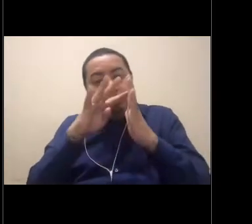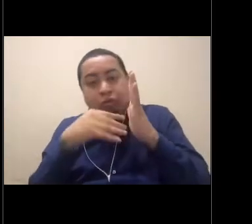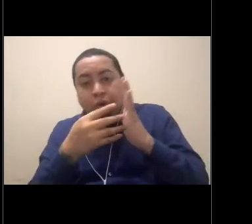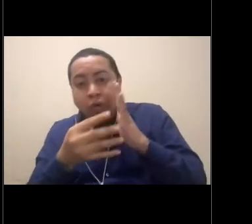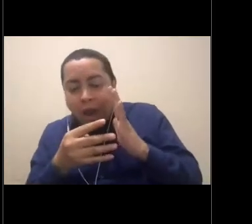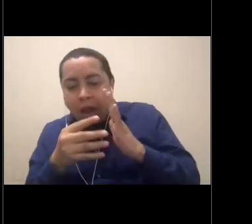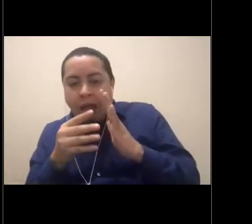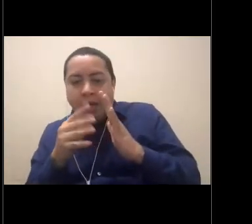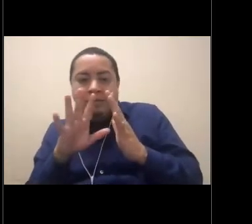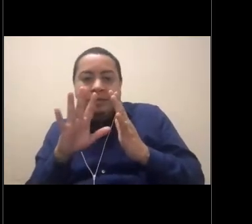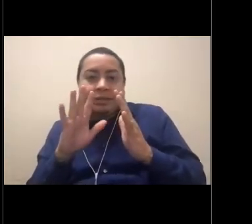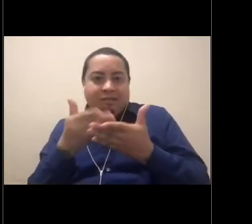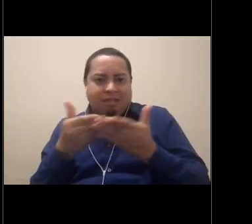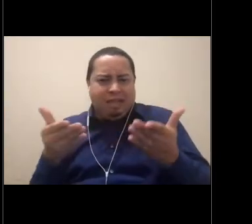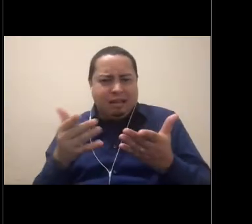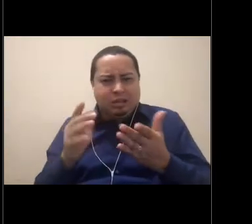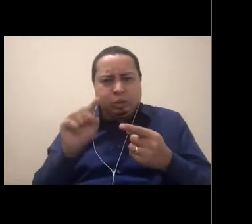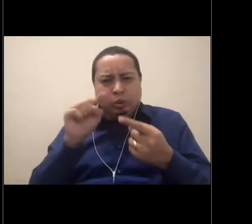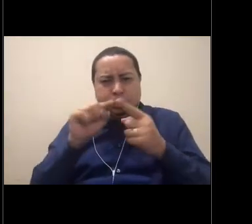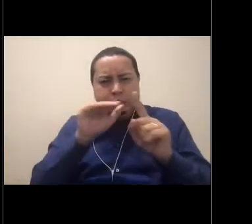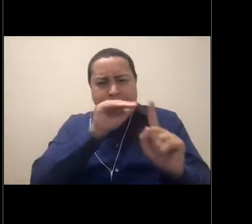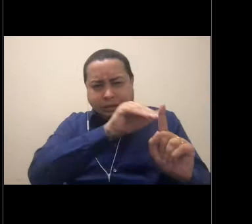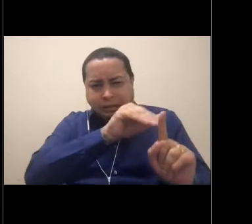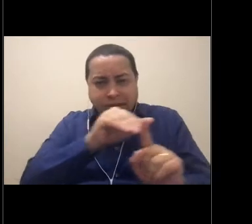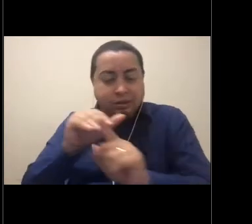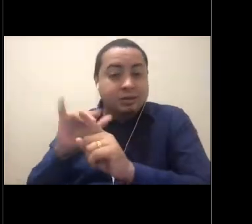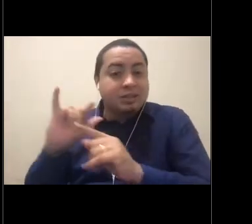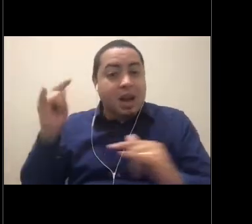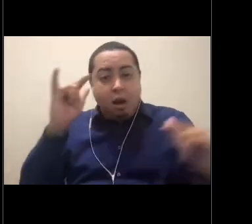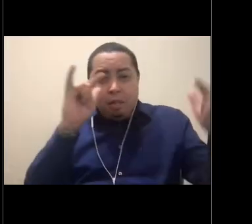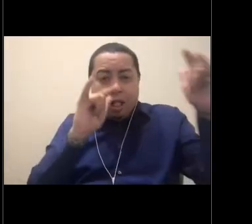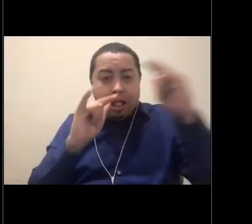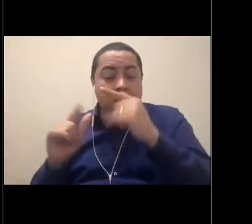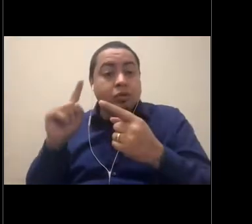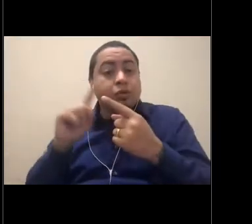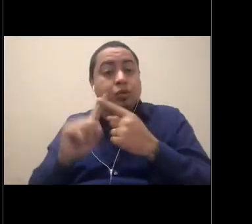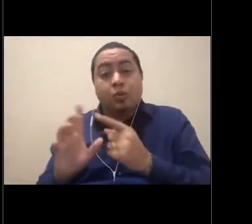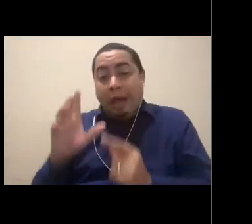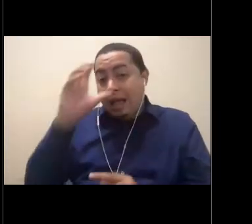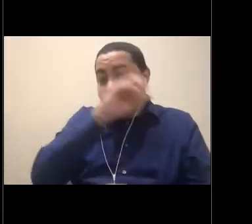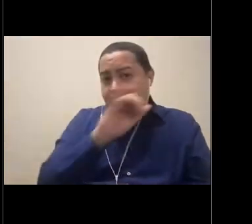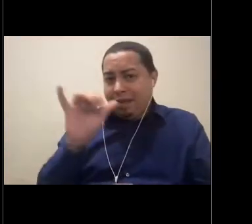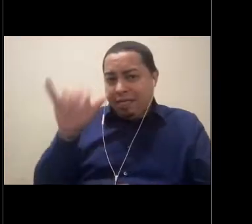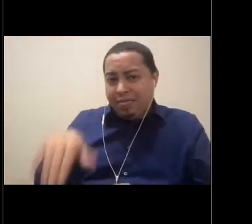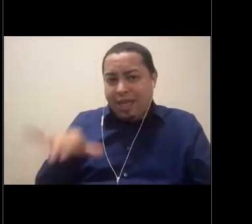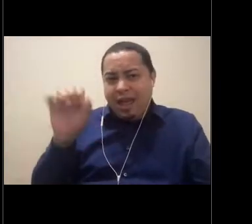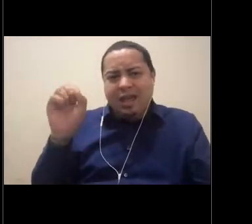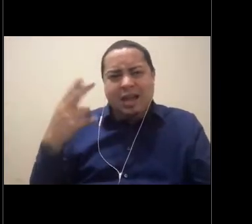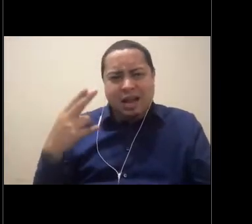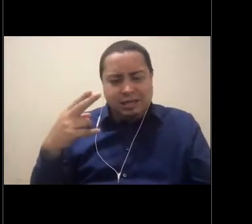and using weather information to assign an estimate how high that ash was reaching in atmosphere.